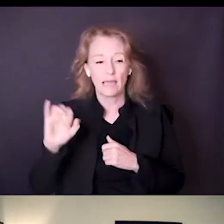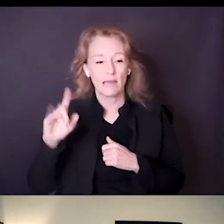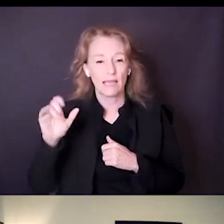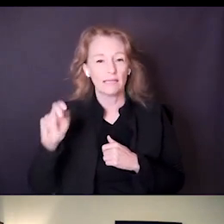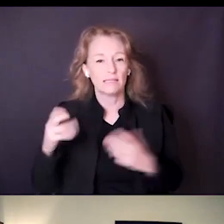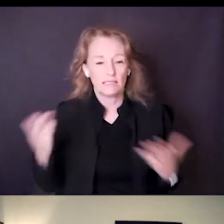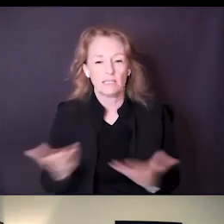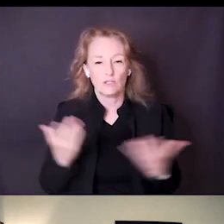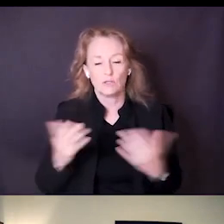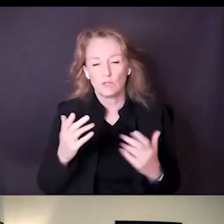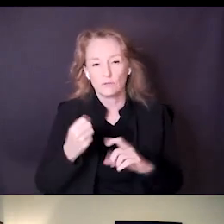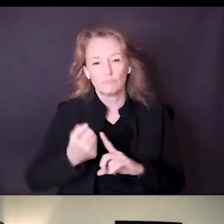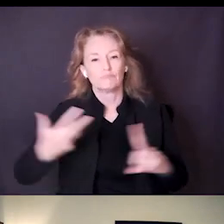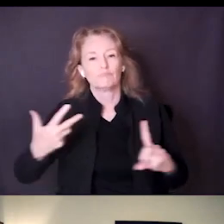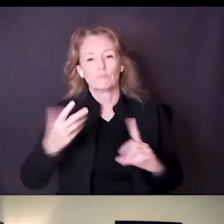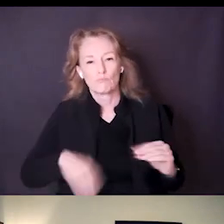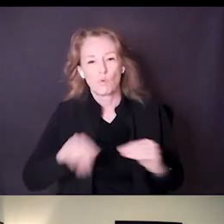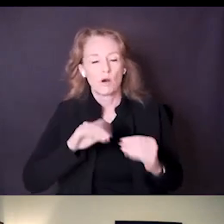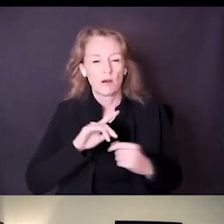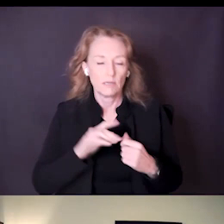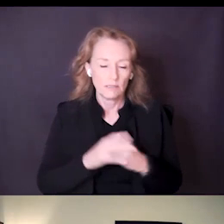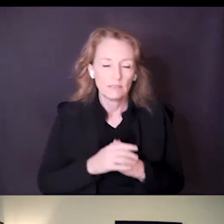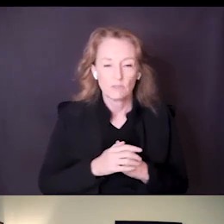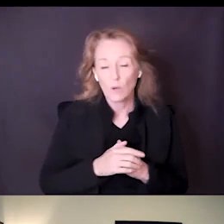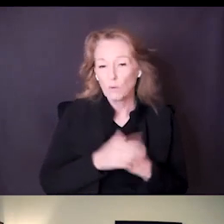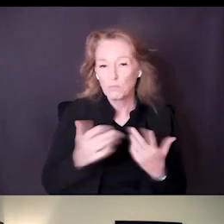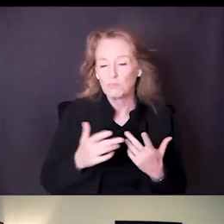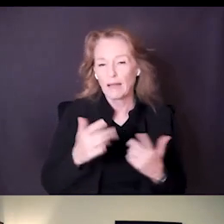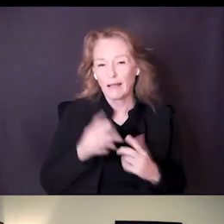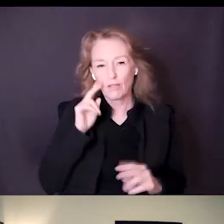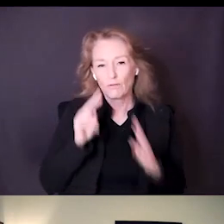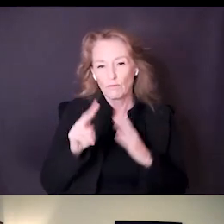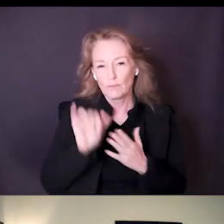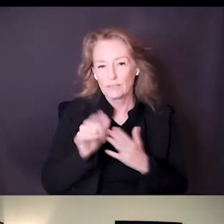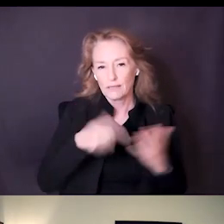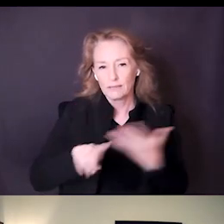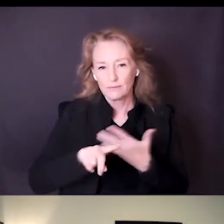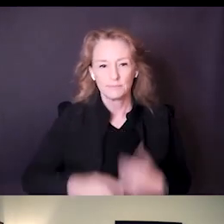ENCOURAGE YOU ALL TO TUNE IN FOR THAT. NEXT SLIDE.